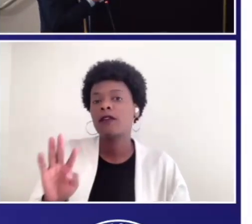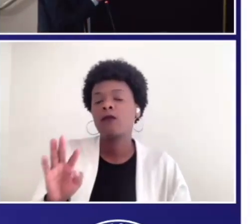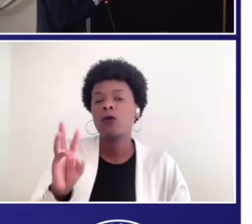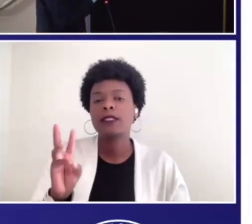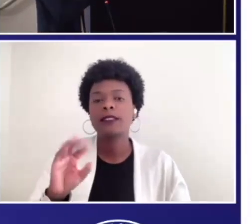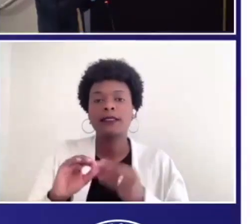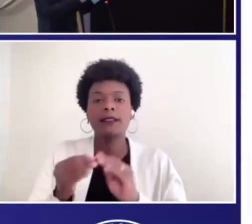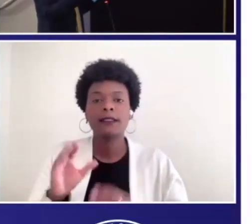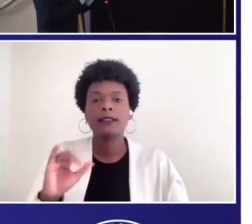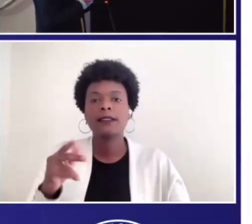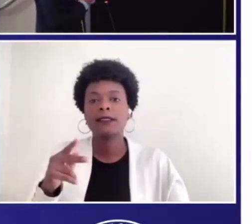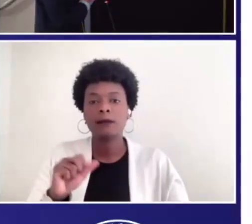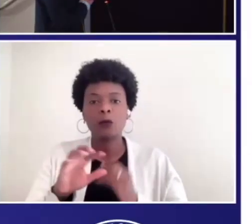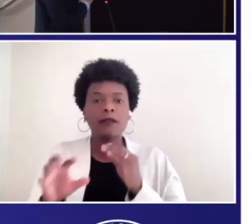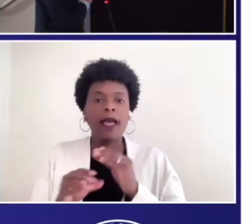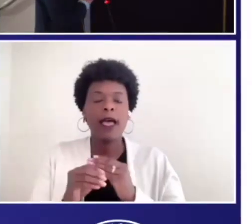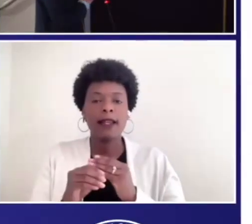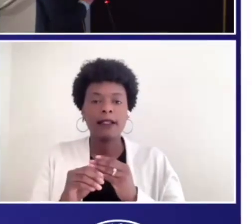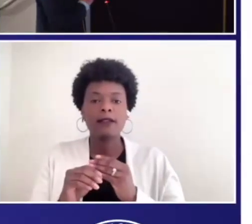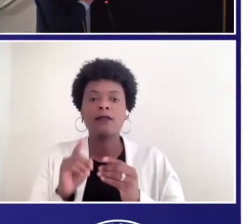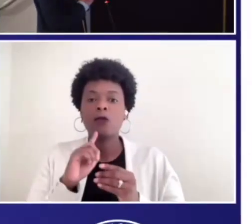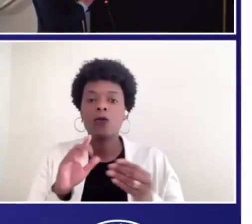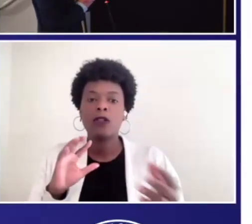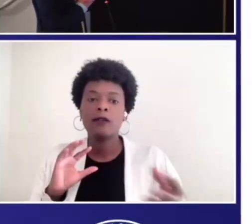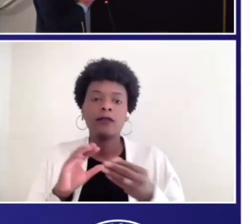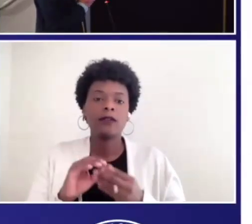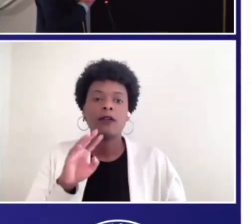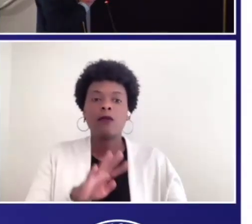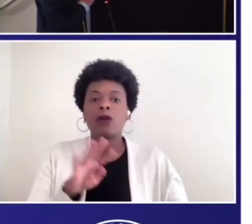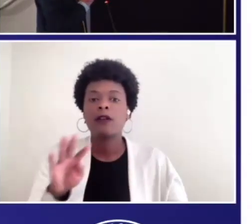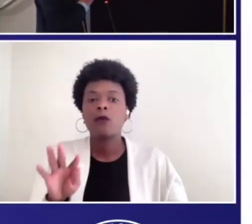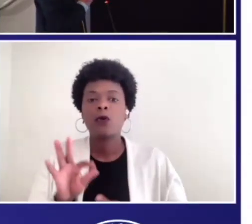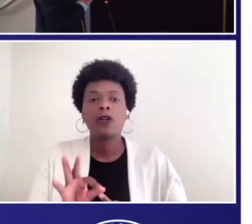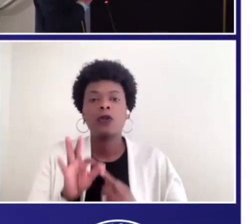added to get to our total of 44 unique six-digit CIP codes.